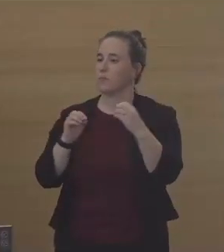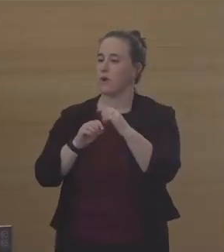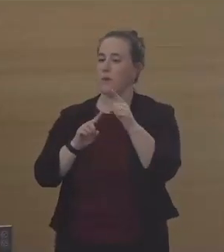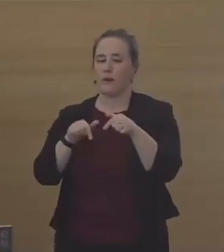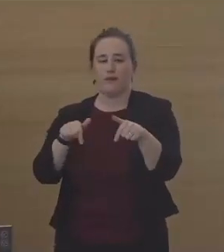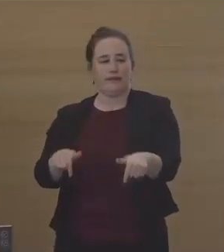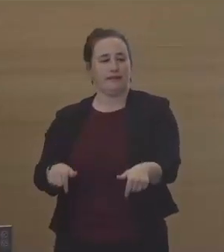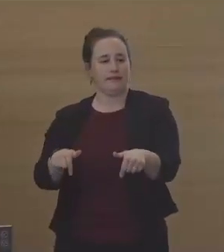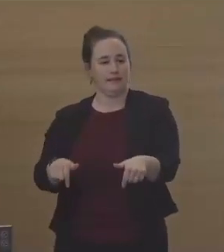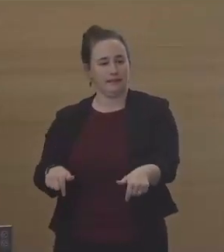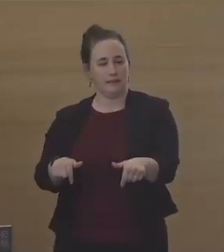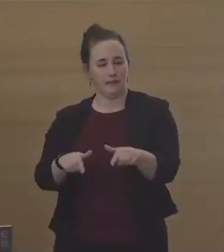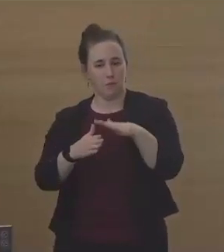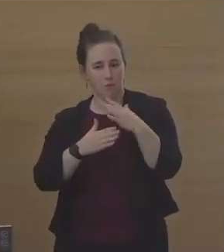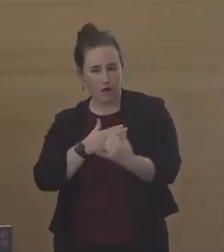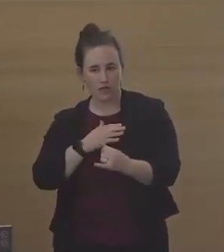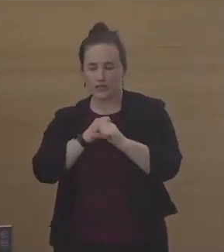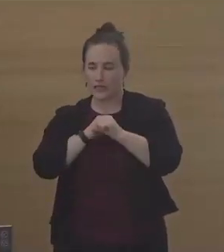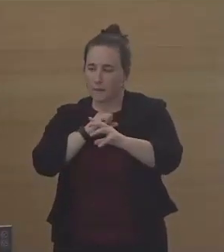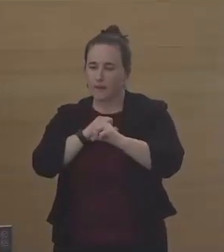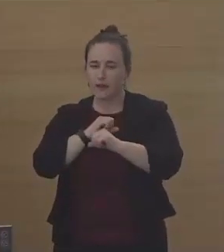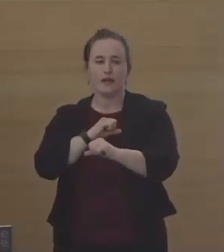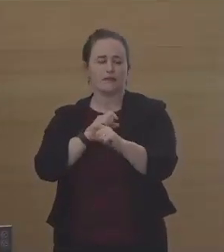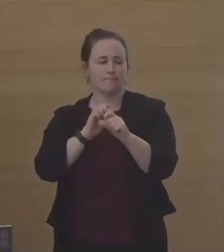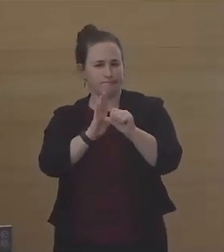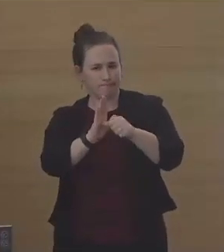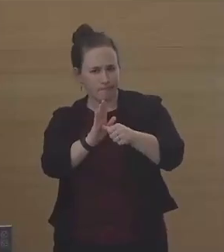and why it is important to